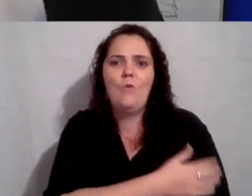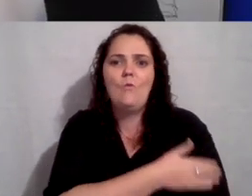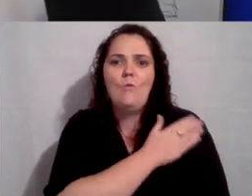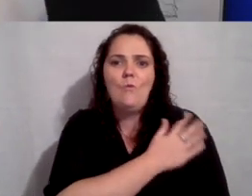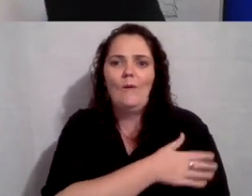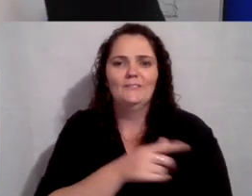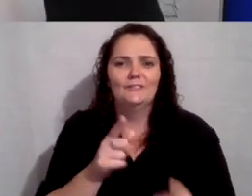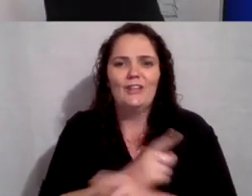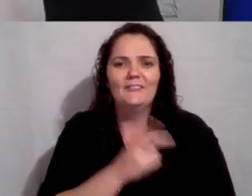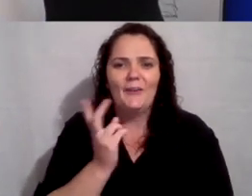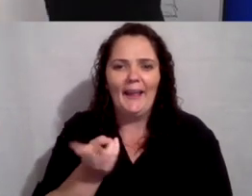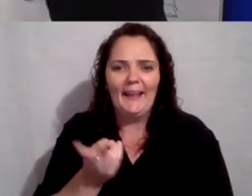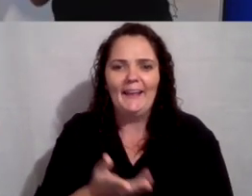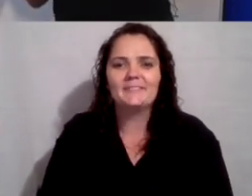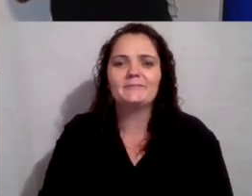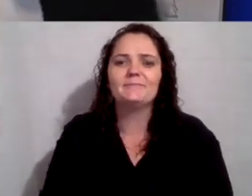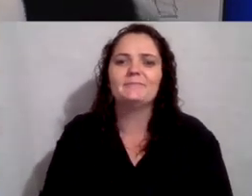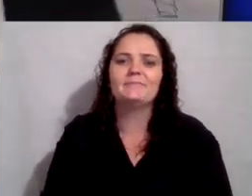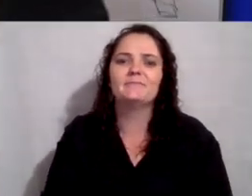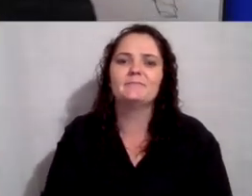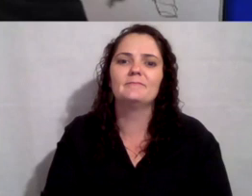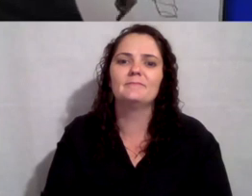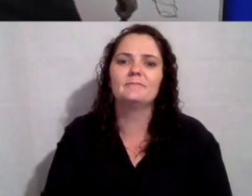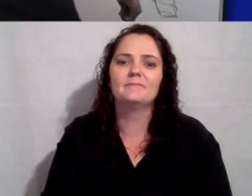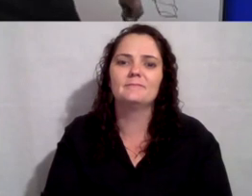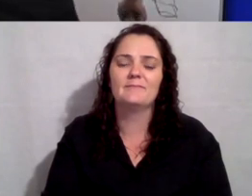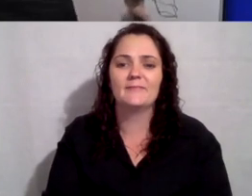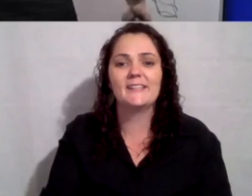the position of Rachel's shoulder as well. For you who are doing Atticus, it should be completely